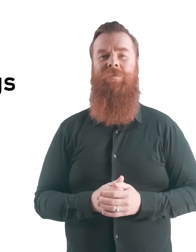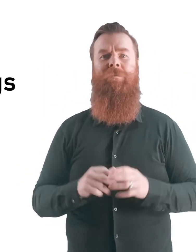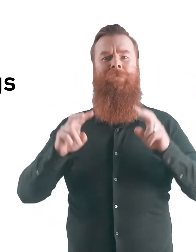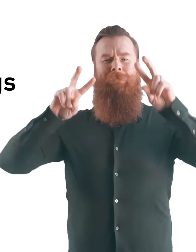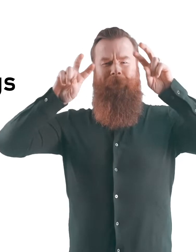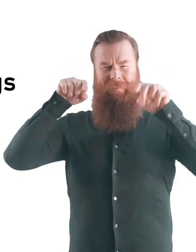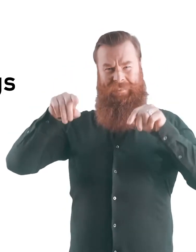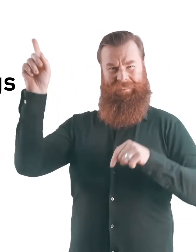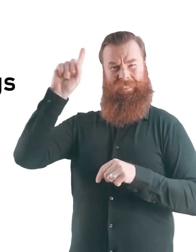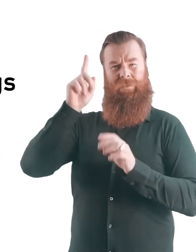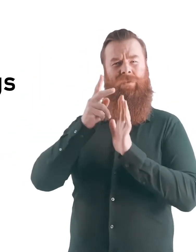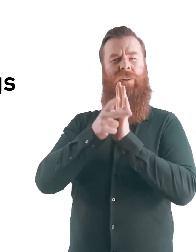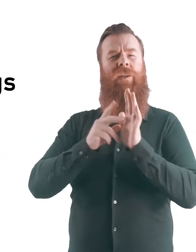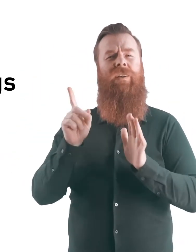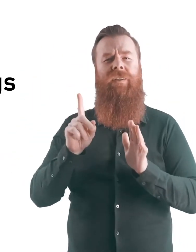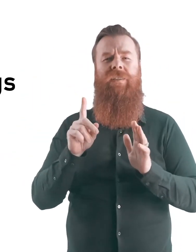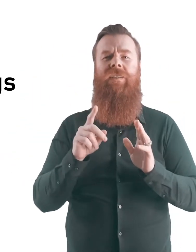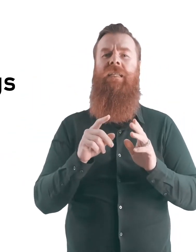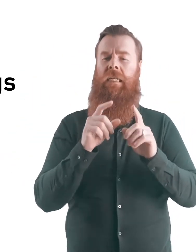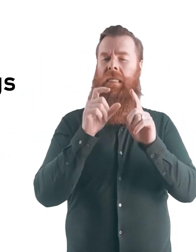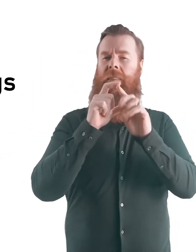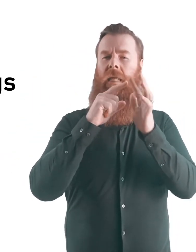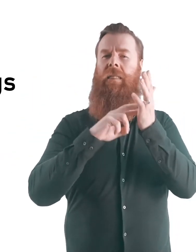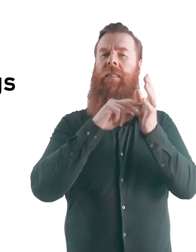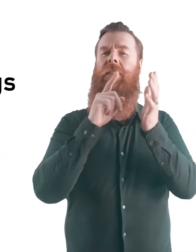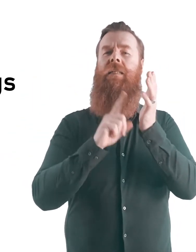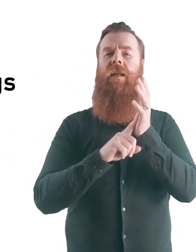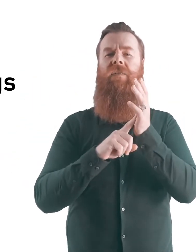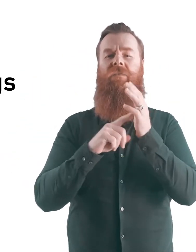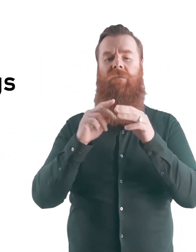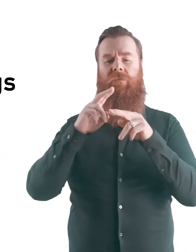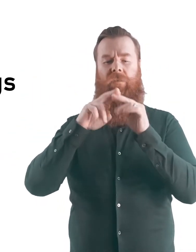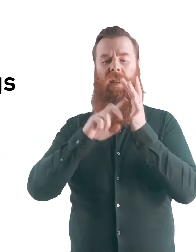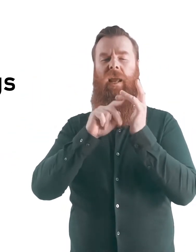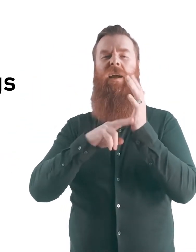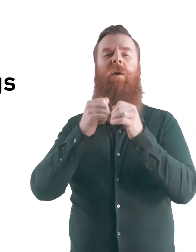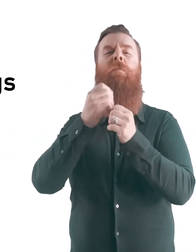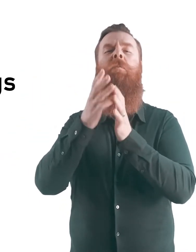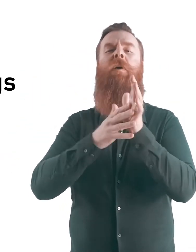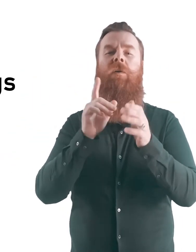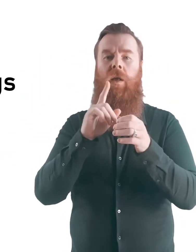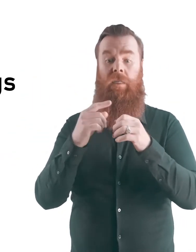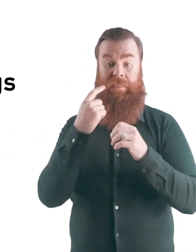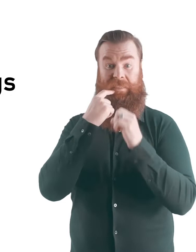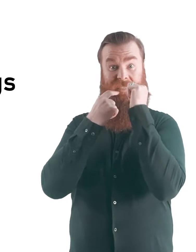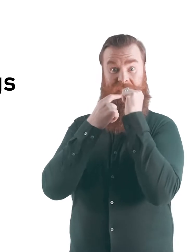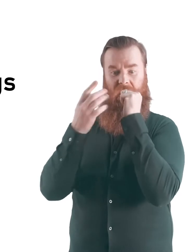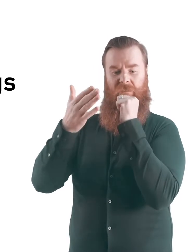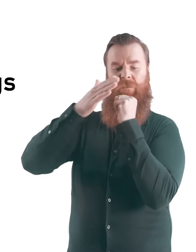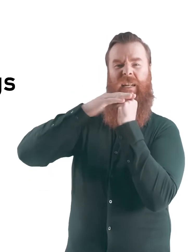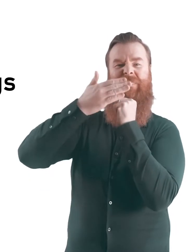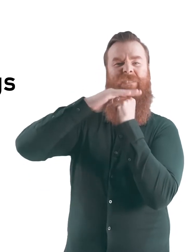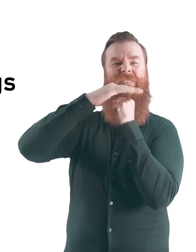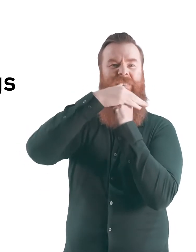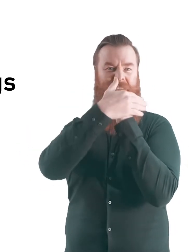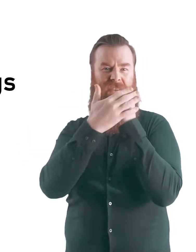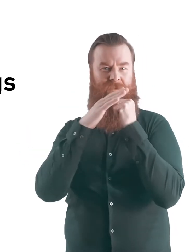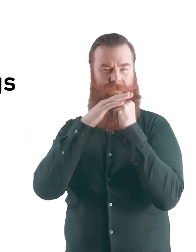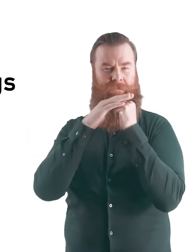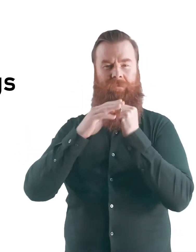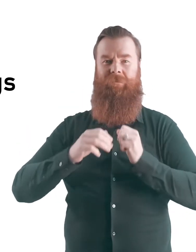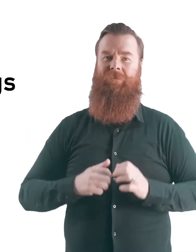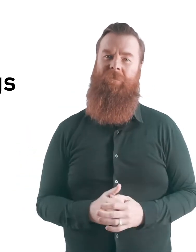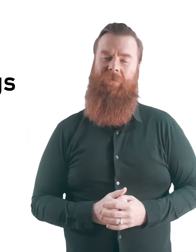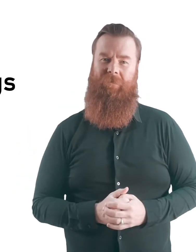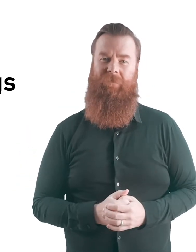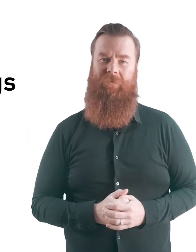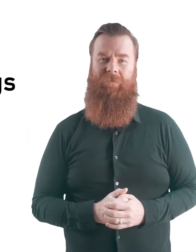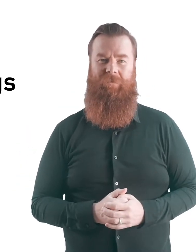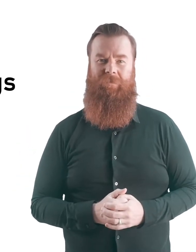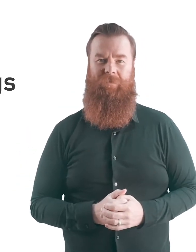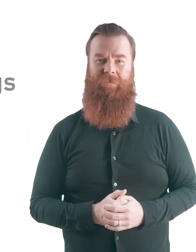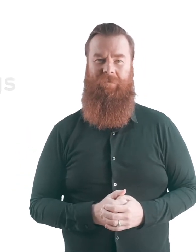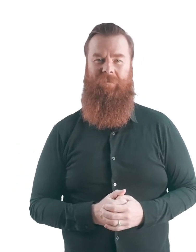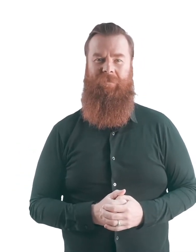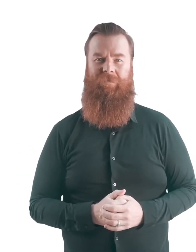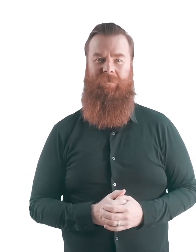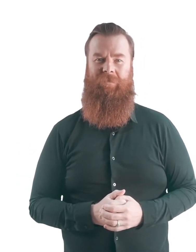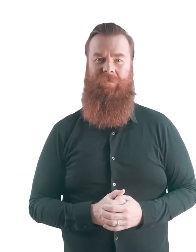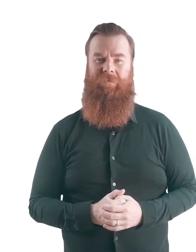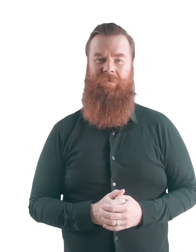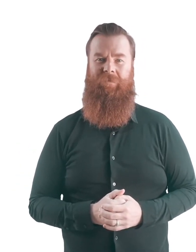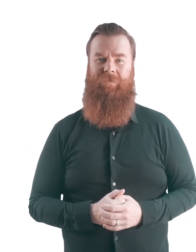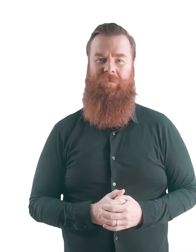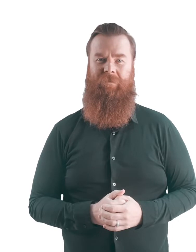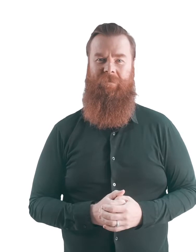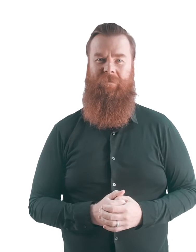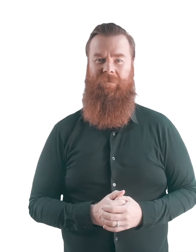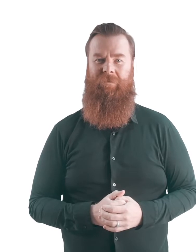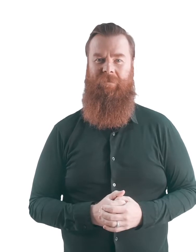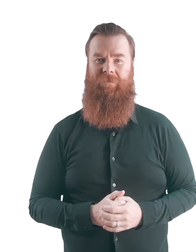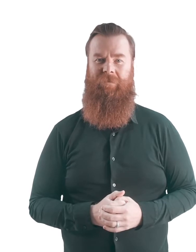The topic of this video is “Dental fillings.”